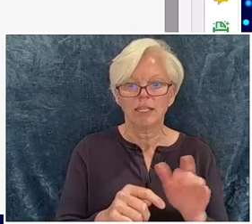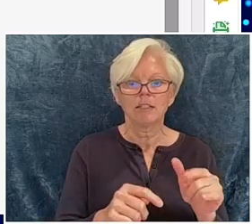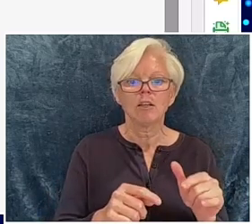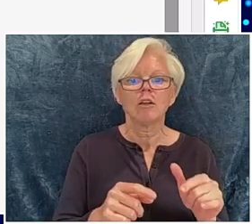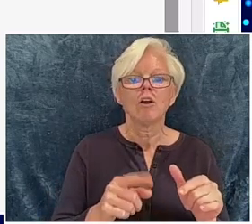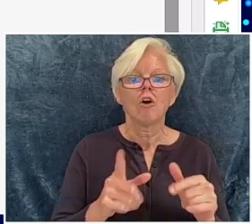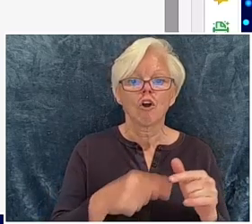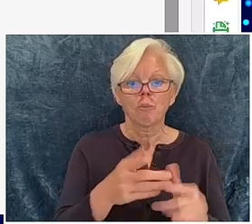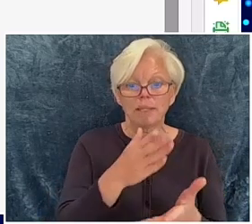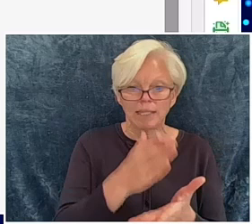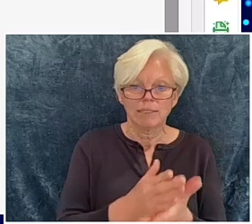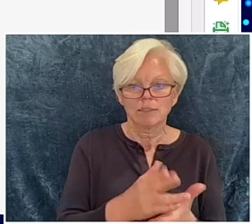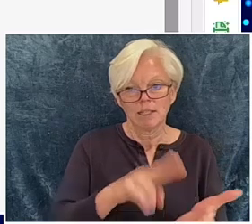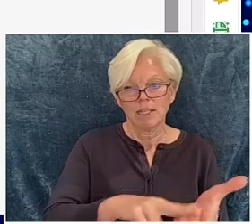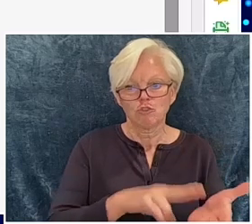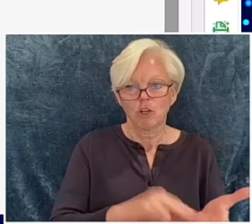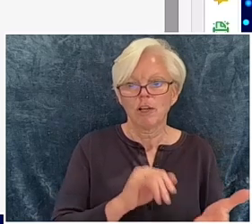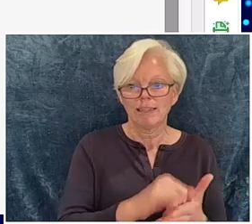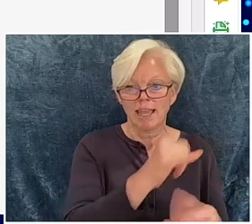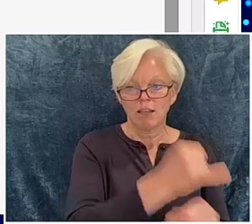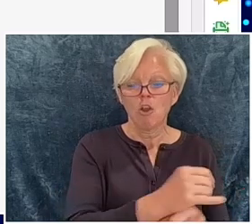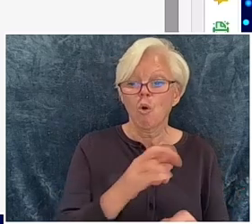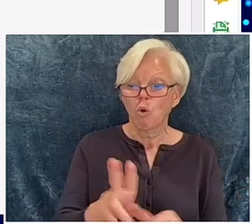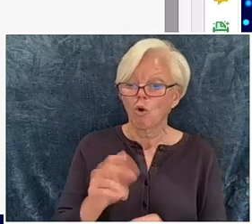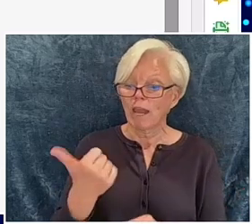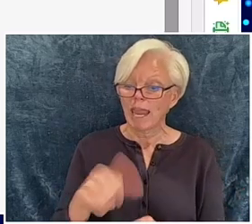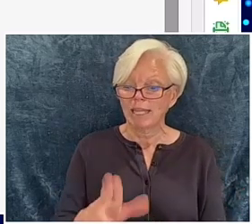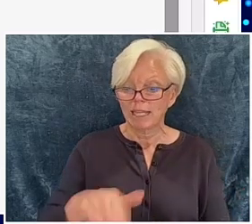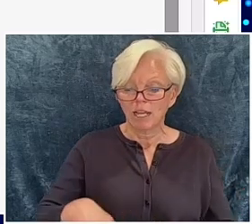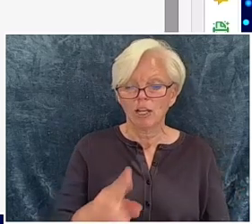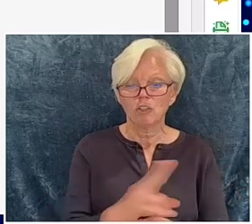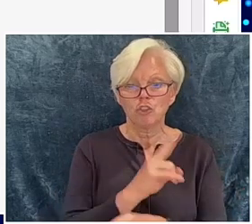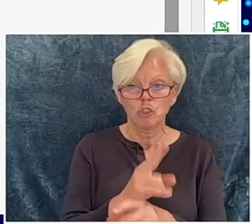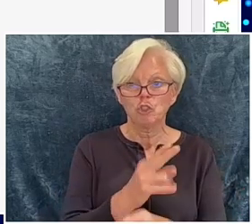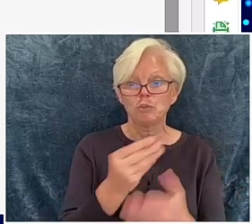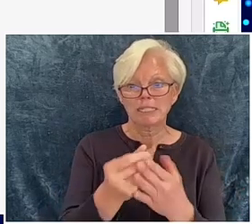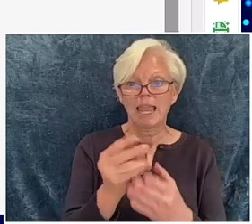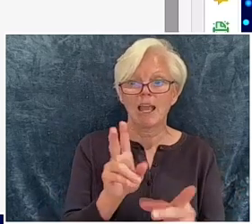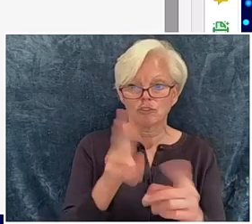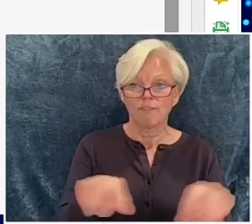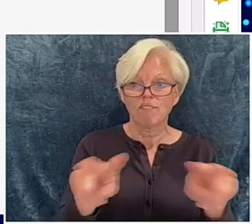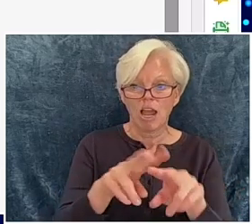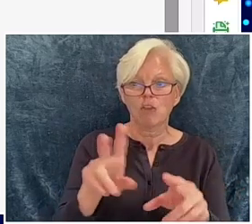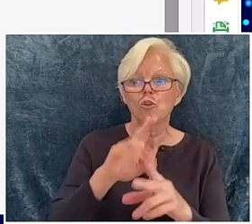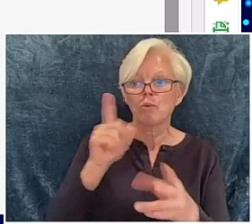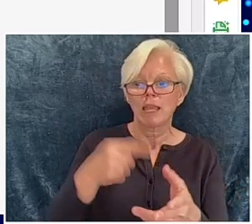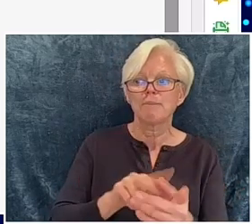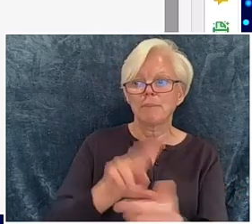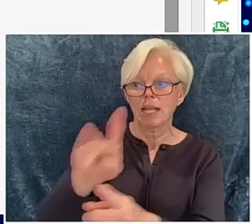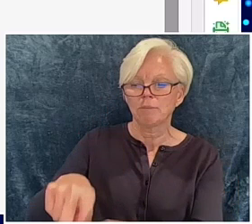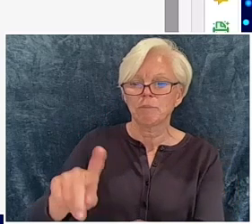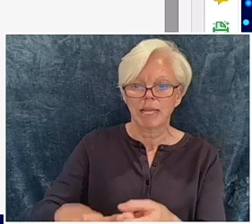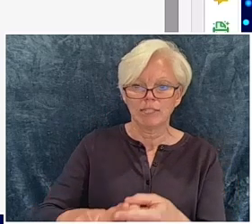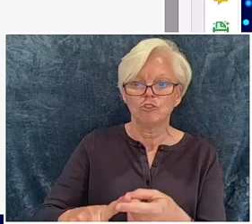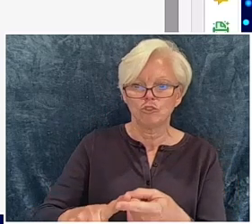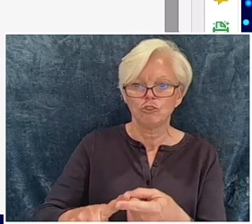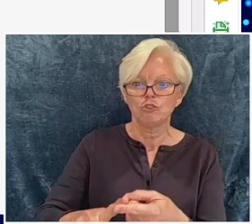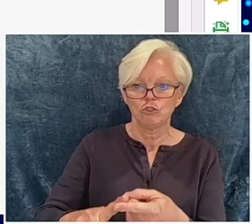apply any unused cash value meal plan funds to unpaid allowable charges.